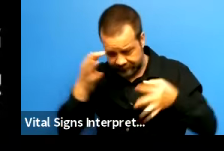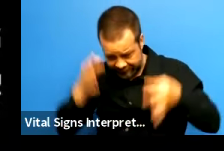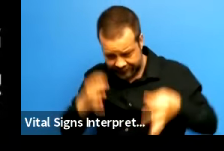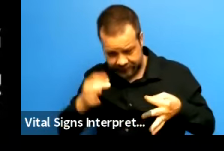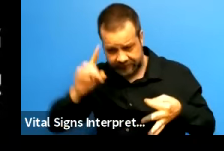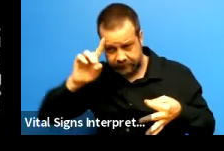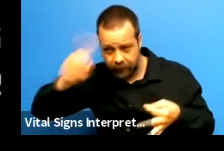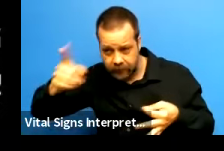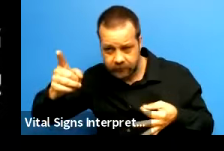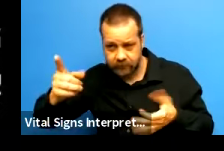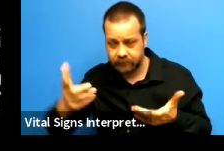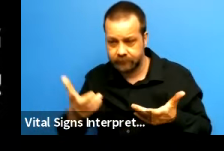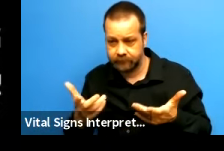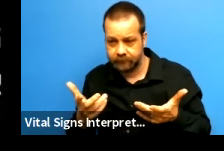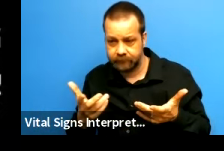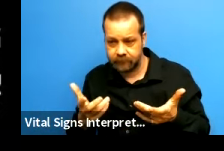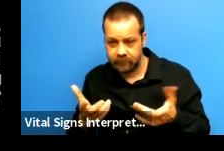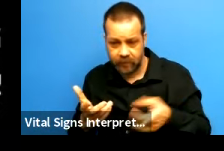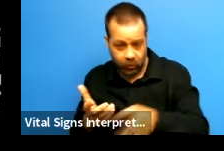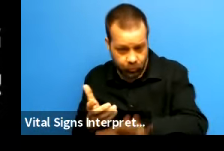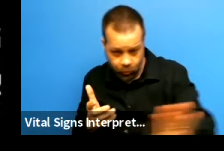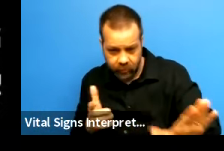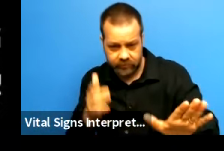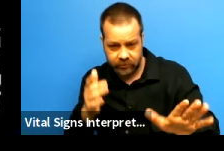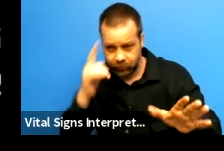Who are the folks that can bring those collective thoughts together